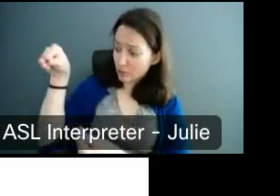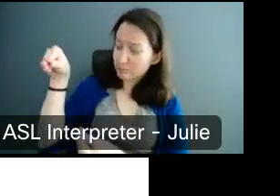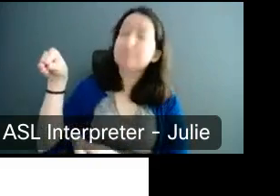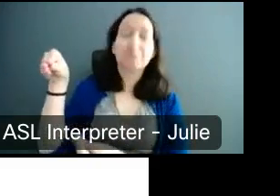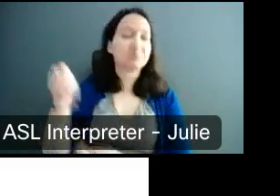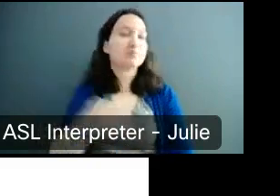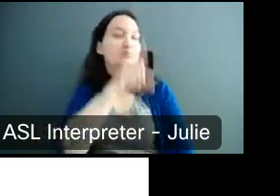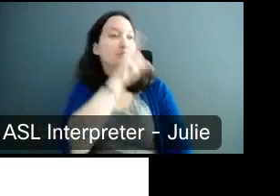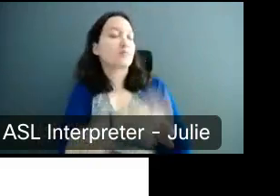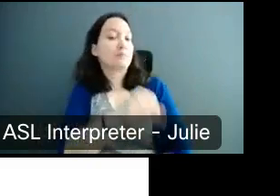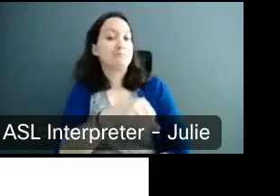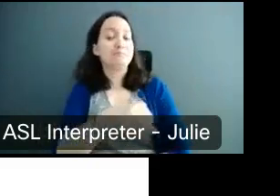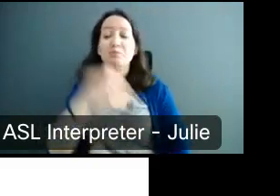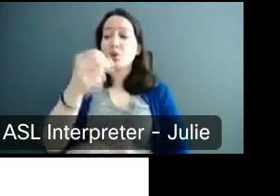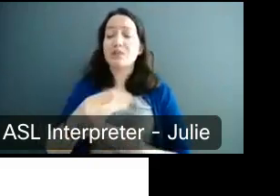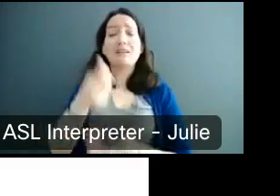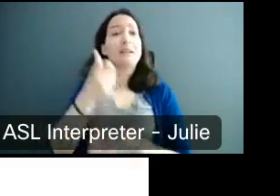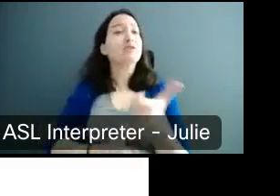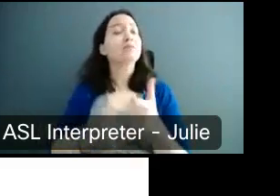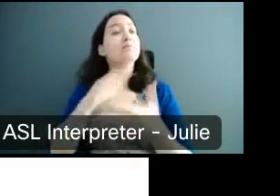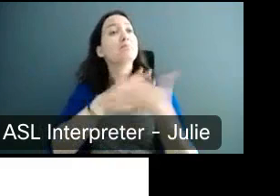Authorizing that each of the following persons to be elected.